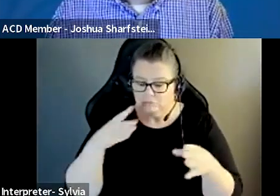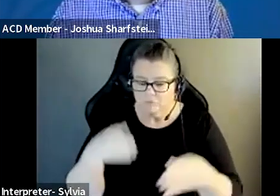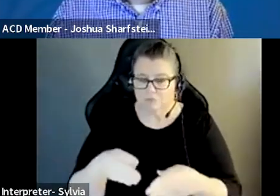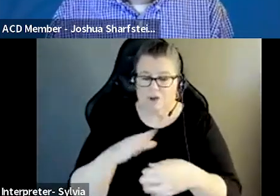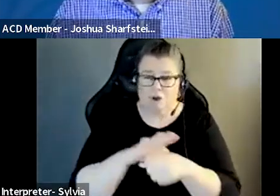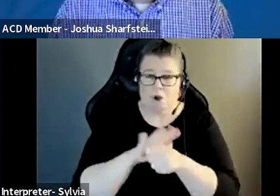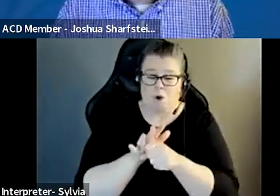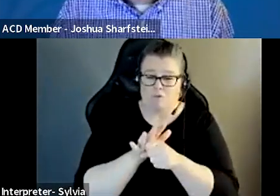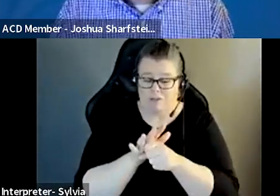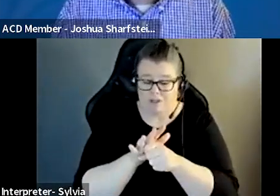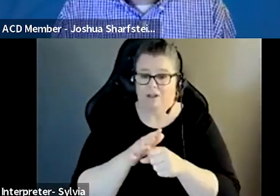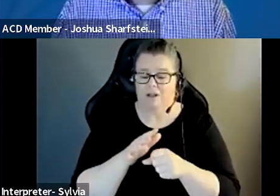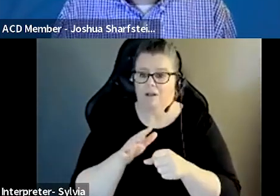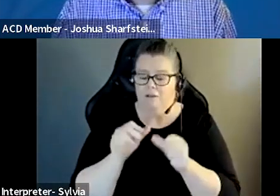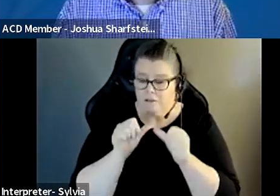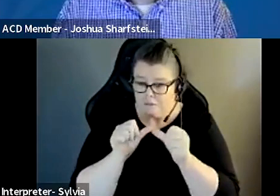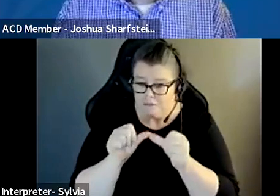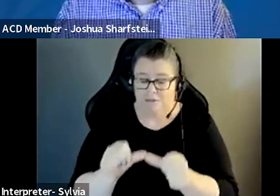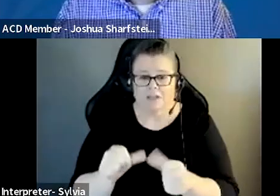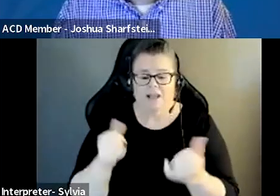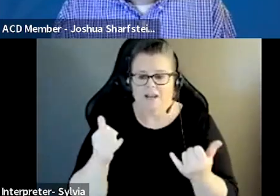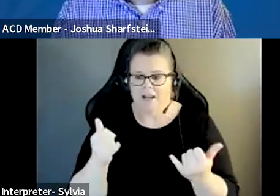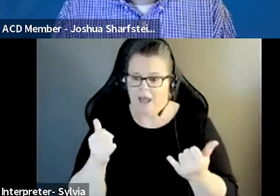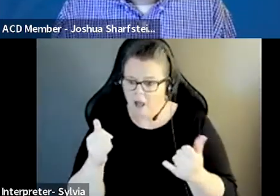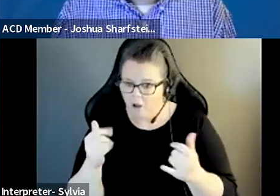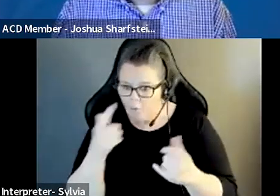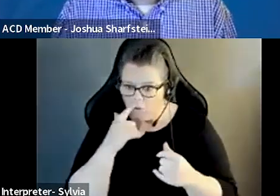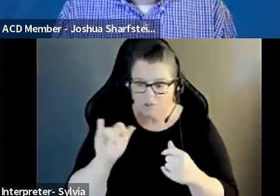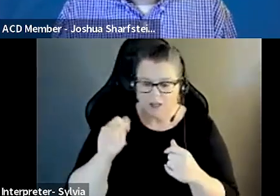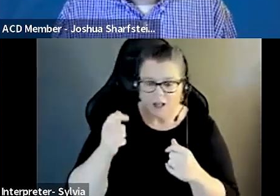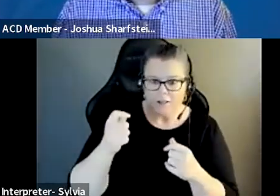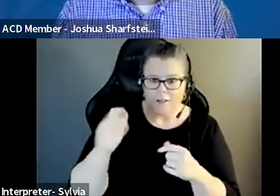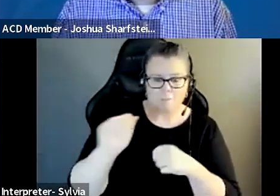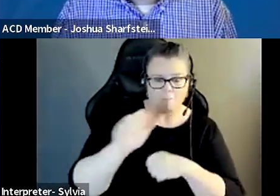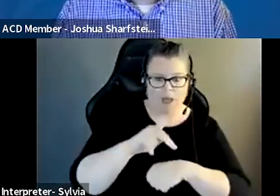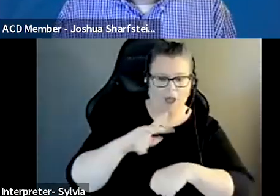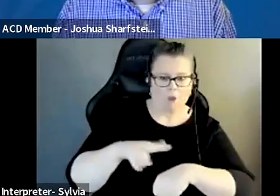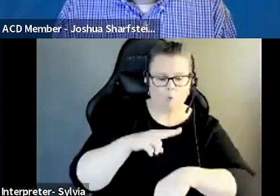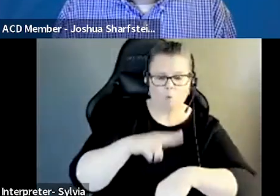of a light at the end of the tunnel for some return to normalcy. How are you and the agency thinking